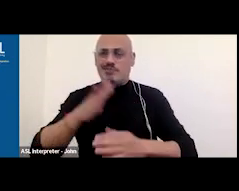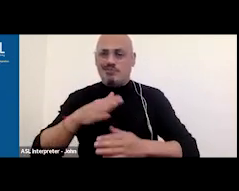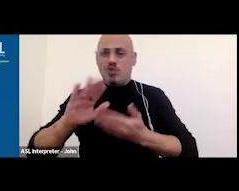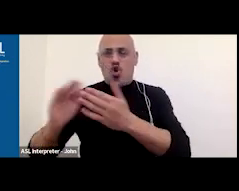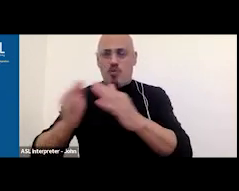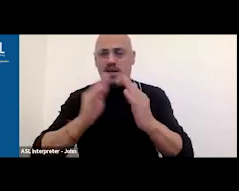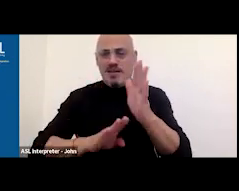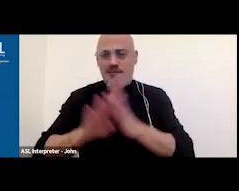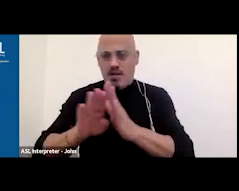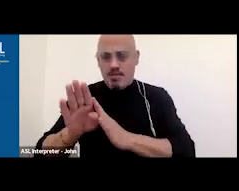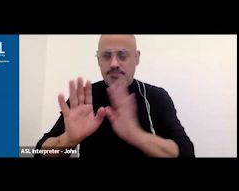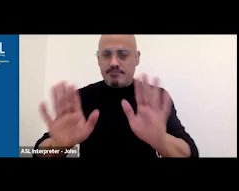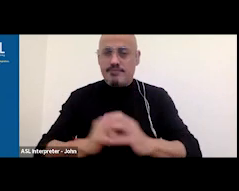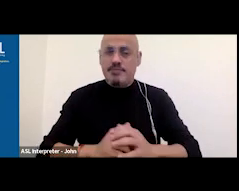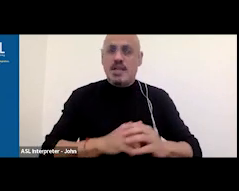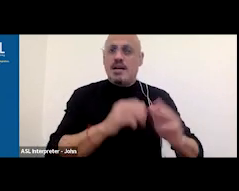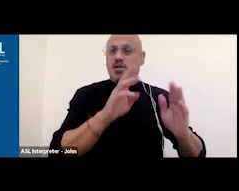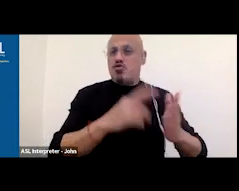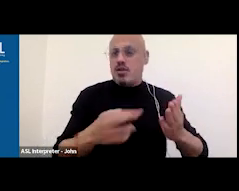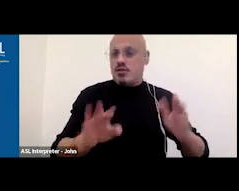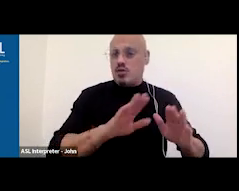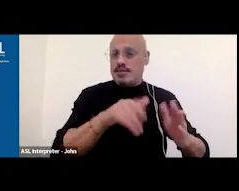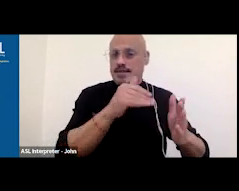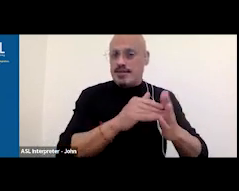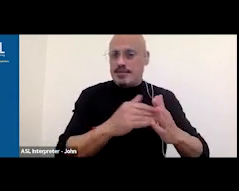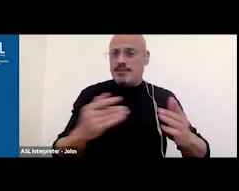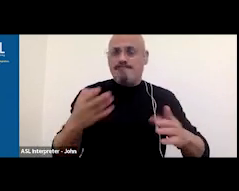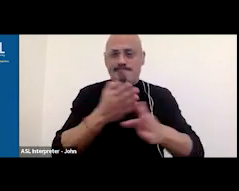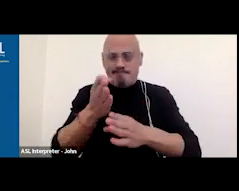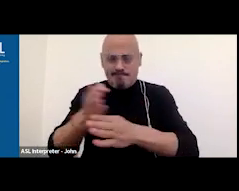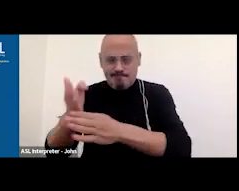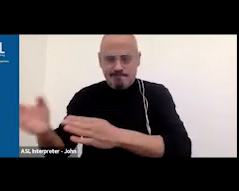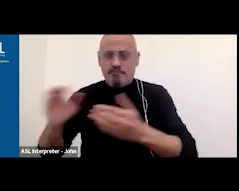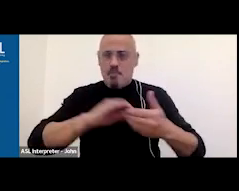The Housing and Services Resource Center fosters cross-sector partnerships between organizations